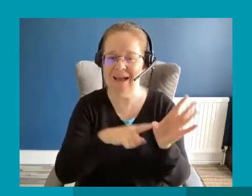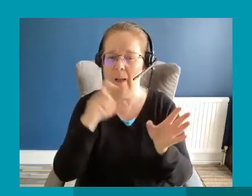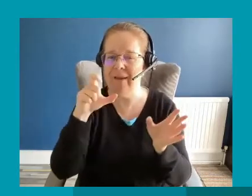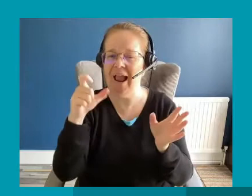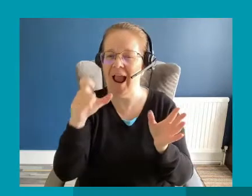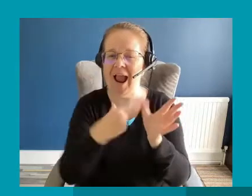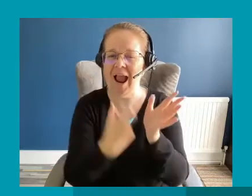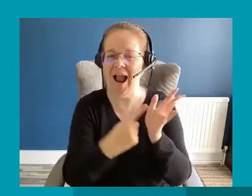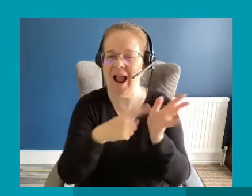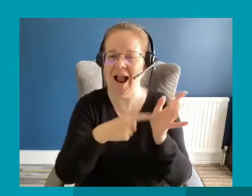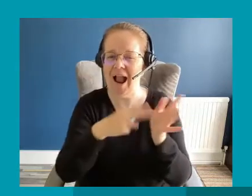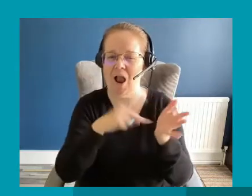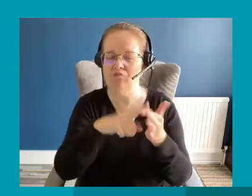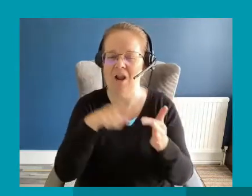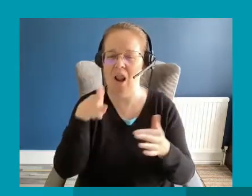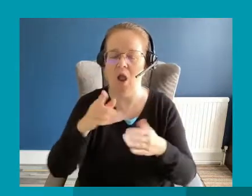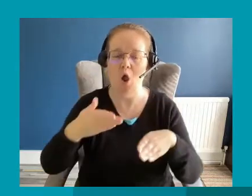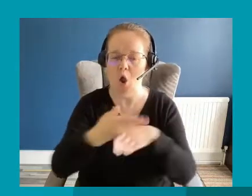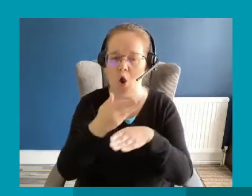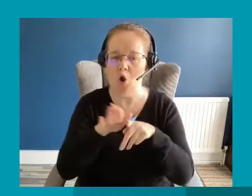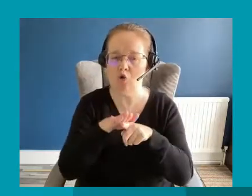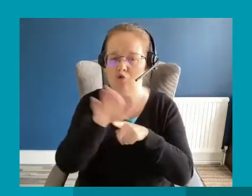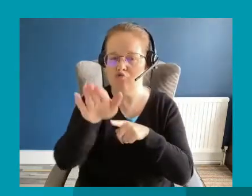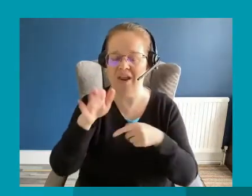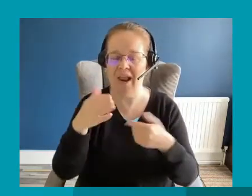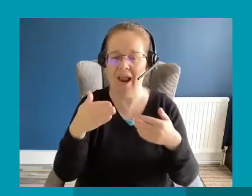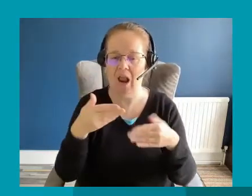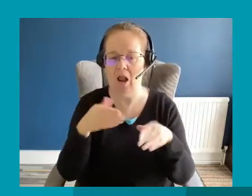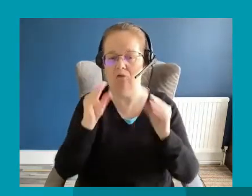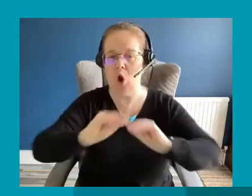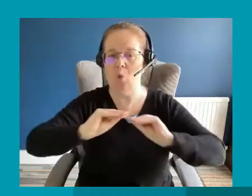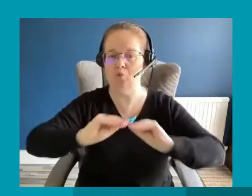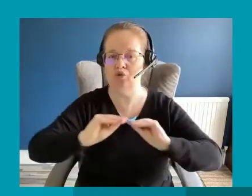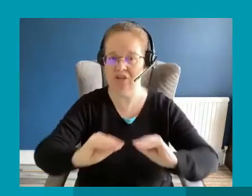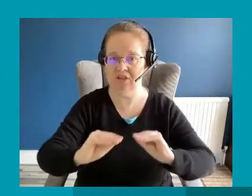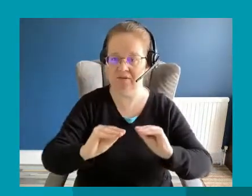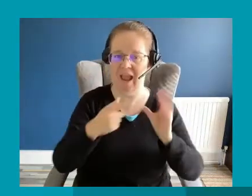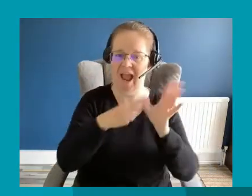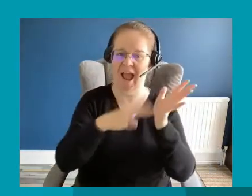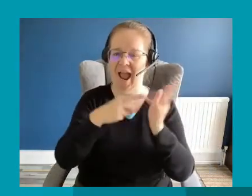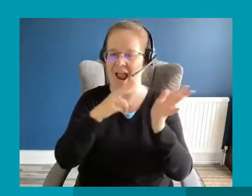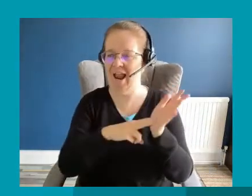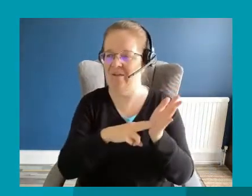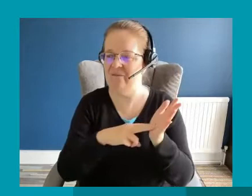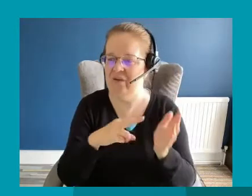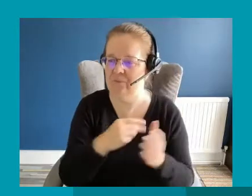Just wanted to let you all know that this is actually going to be.